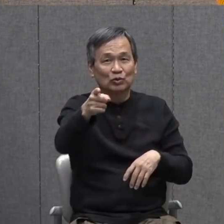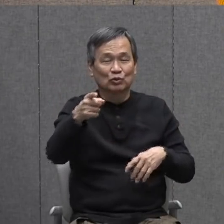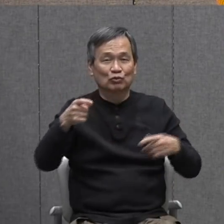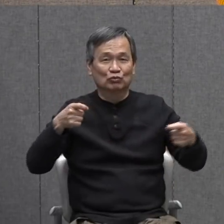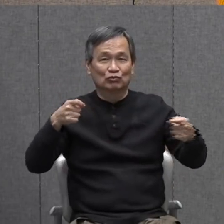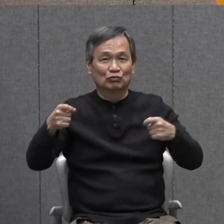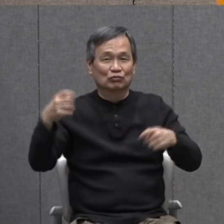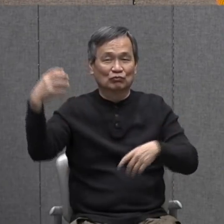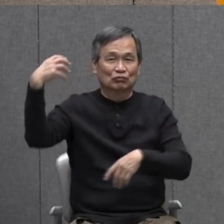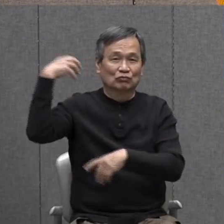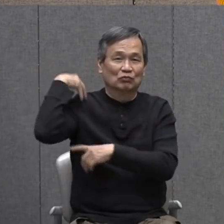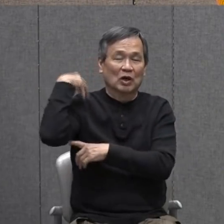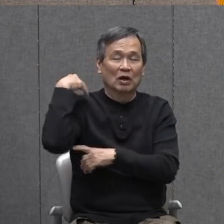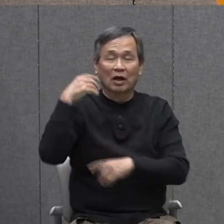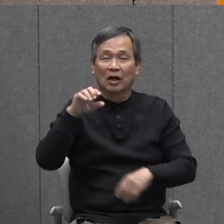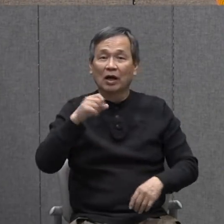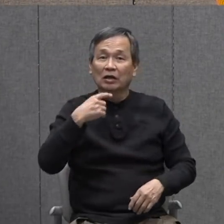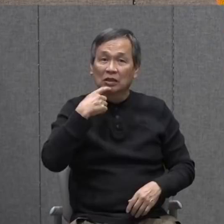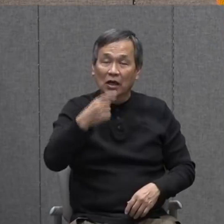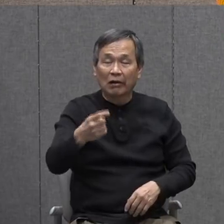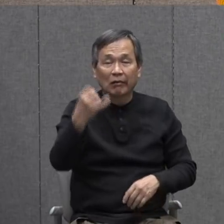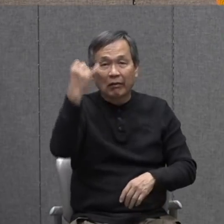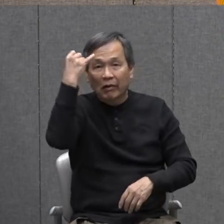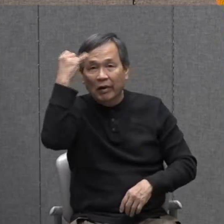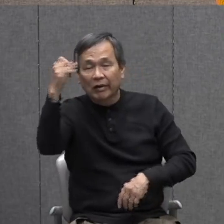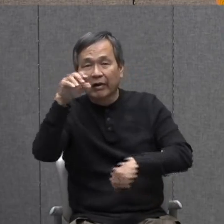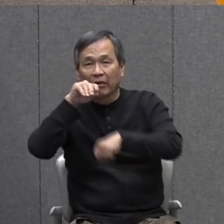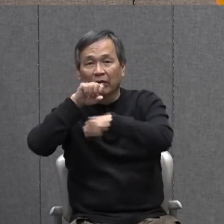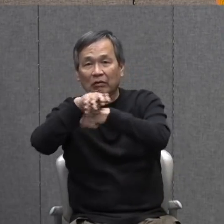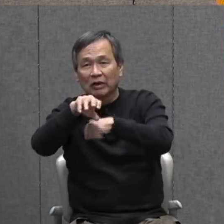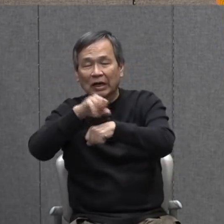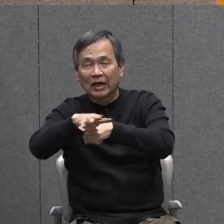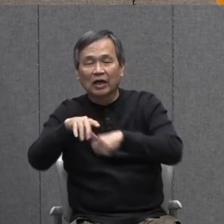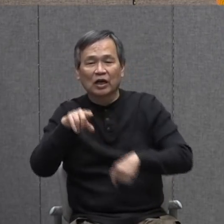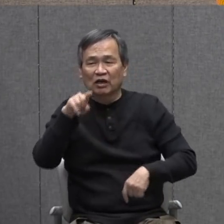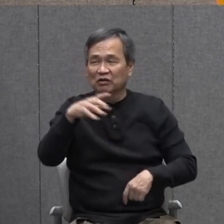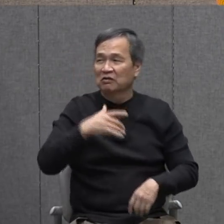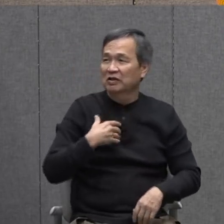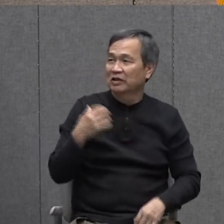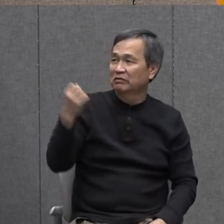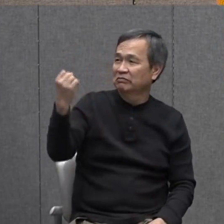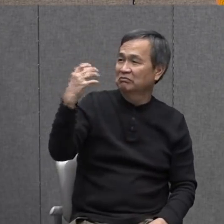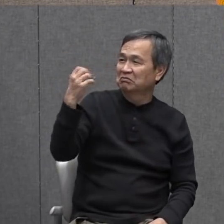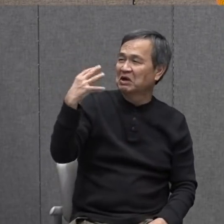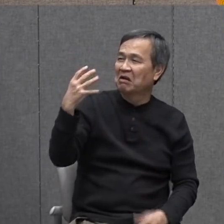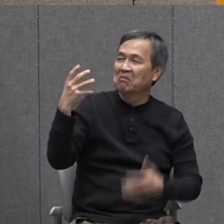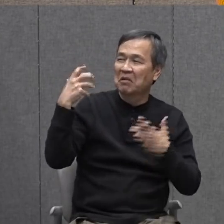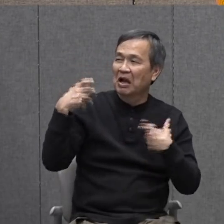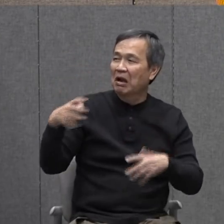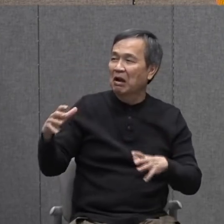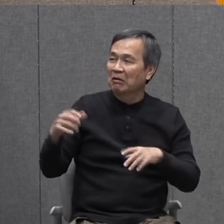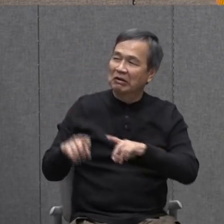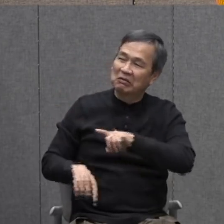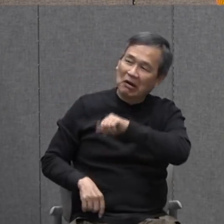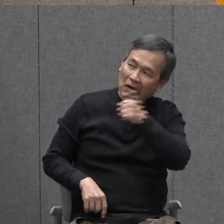And if I start to do something and you think to yourself I would do that differently then do it differently. You get to make the big choices today.